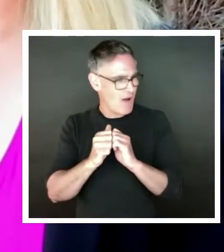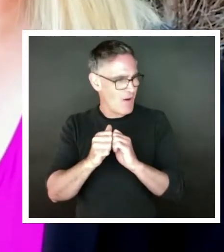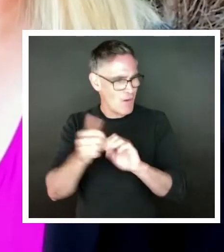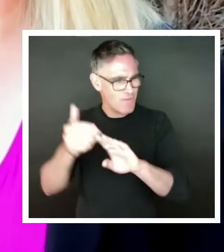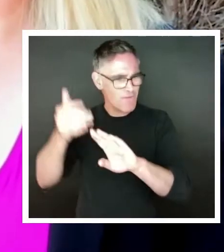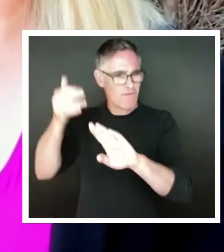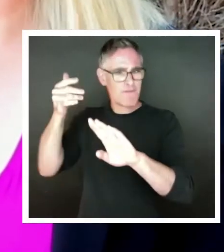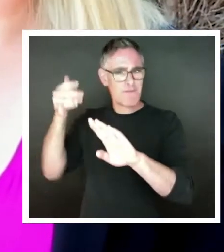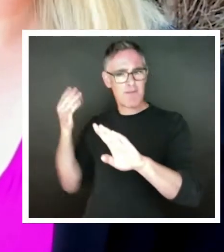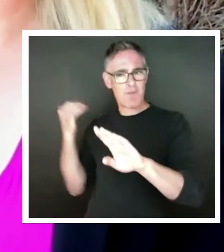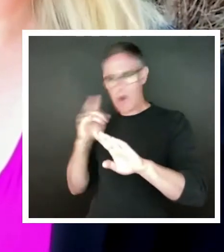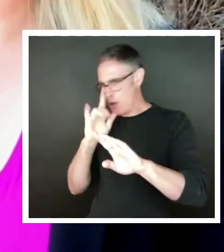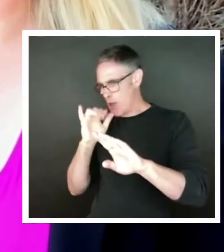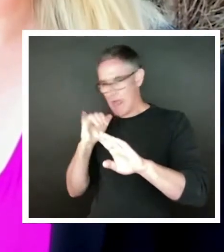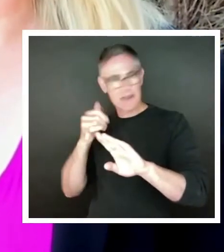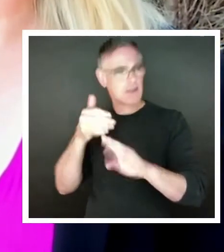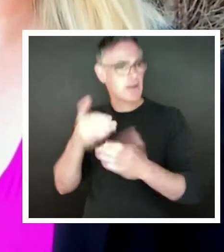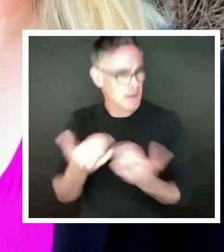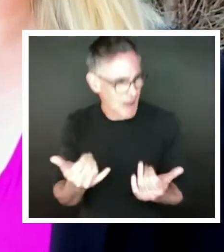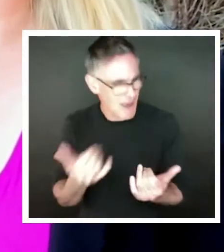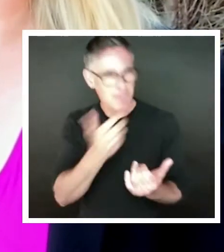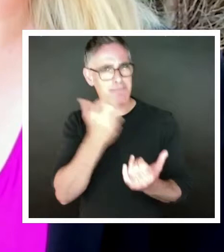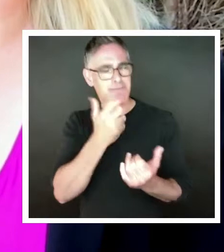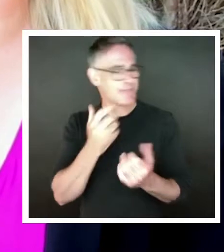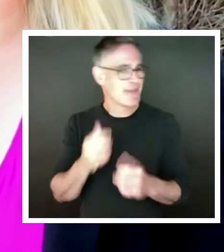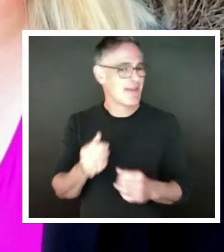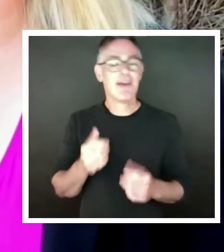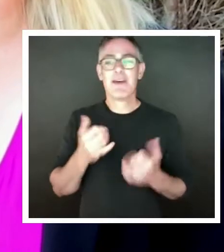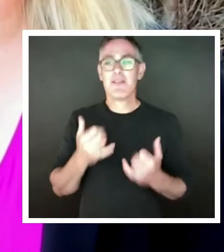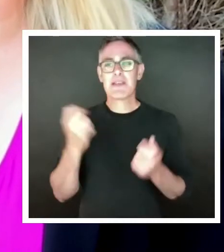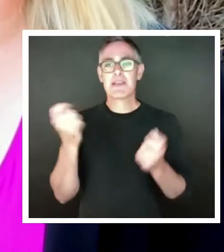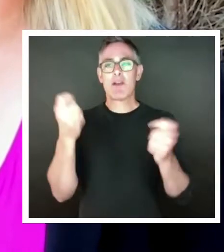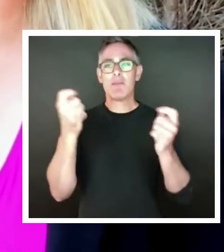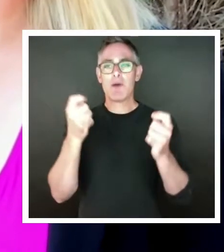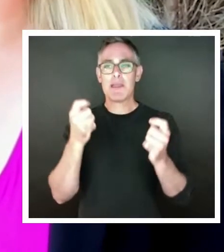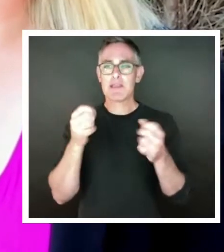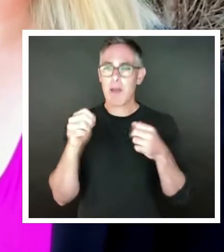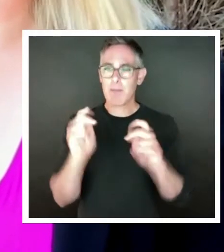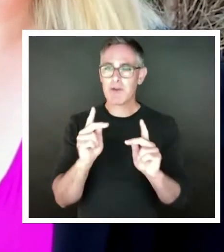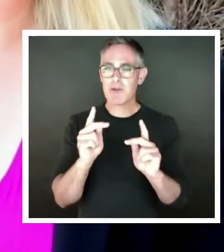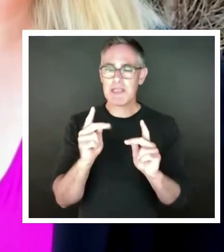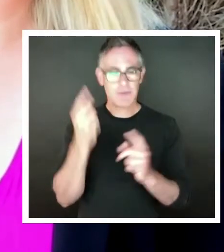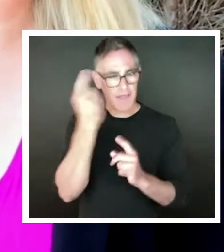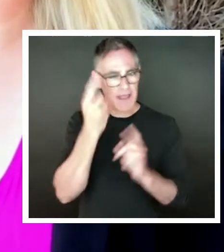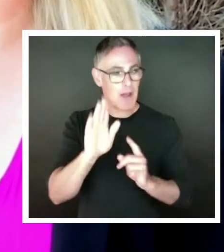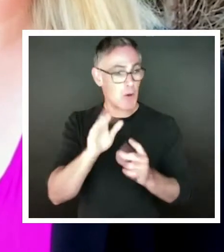This ceremony is an opportunity to reflect on your personal journey. You have had to overcome unique challenges